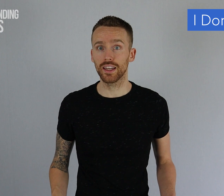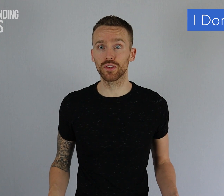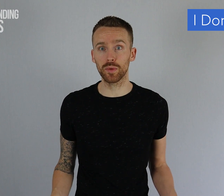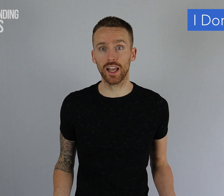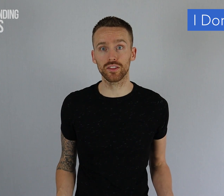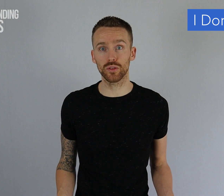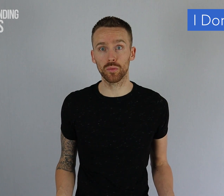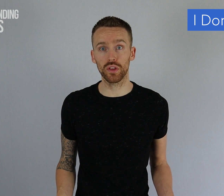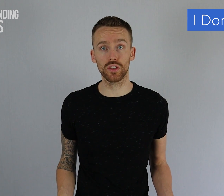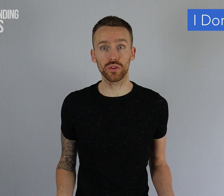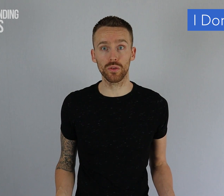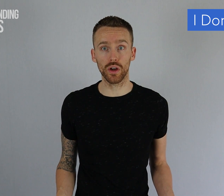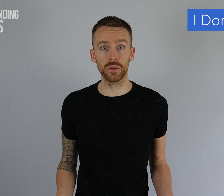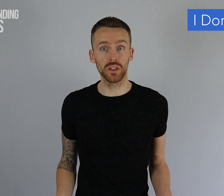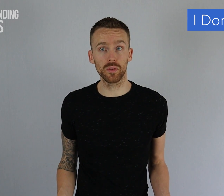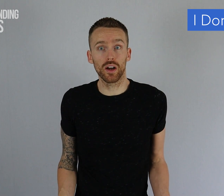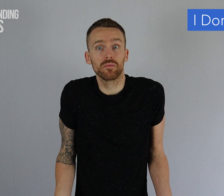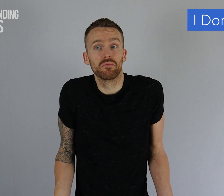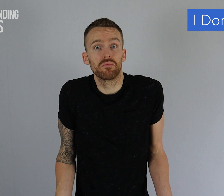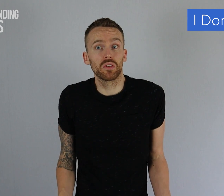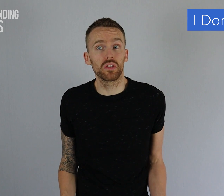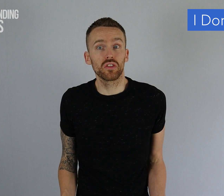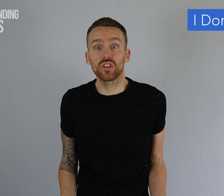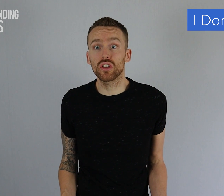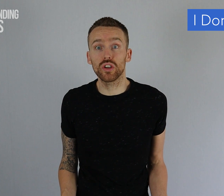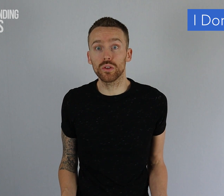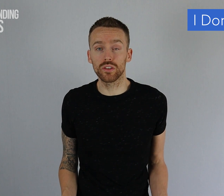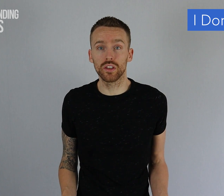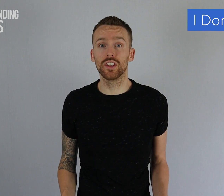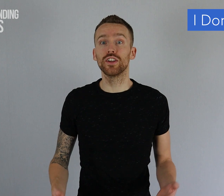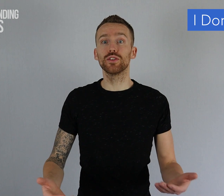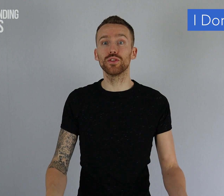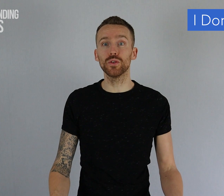anyway. If somebody asks you something and you don't know, you might shrug your shoulders.